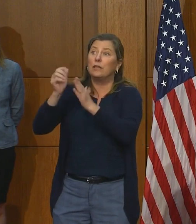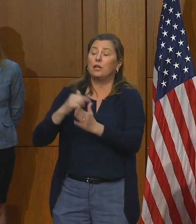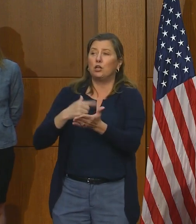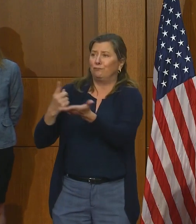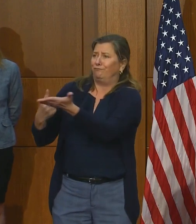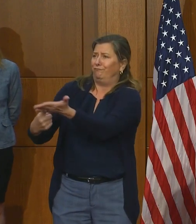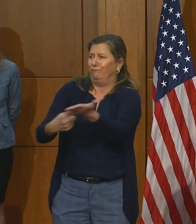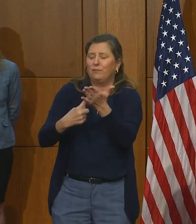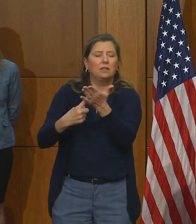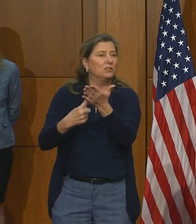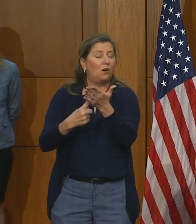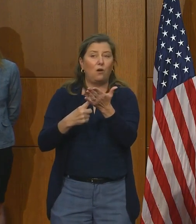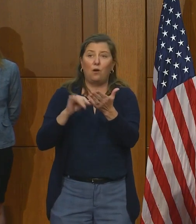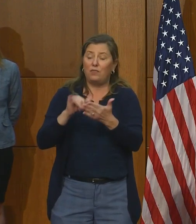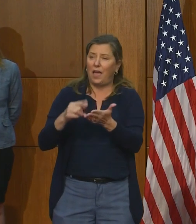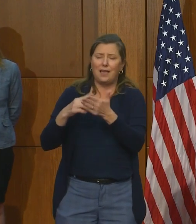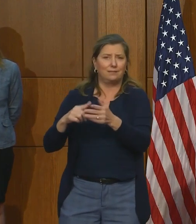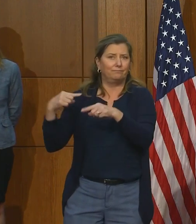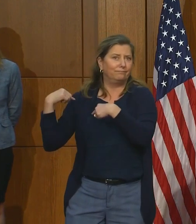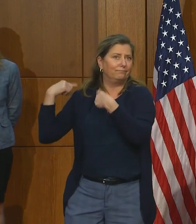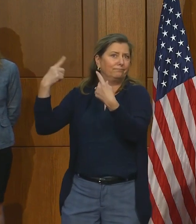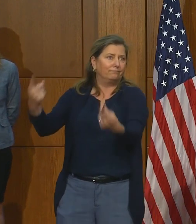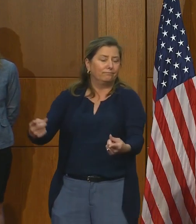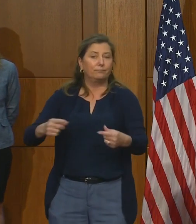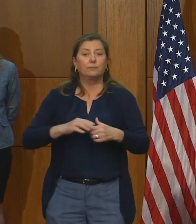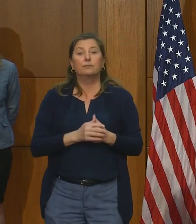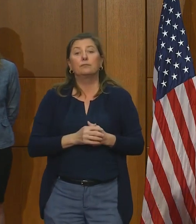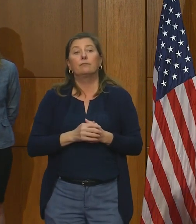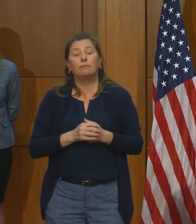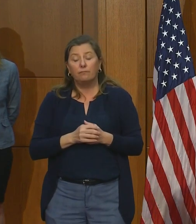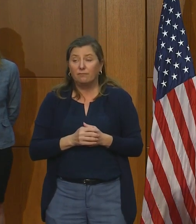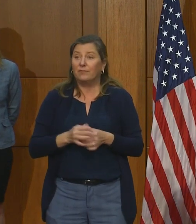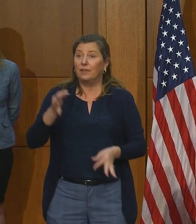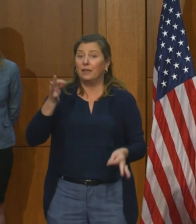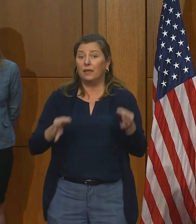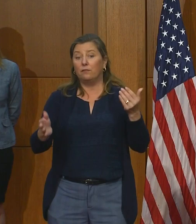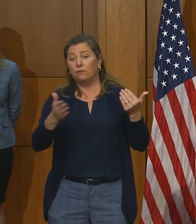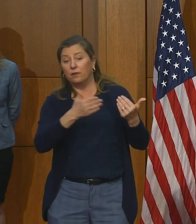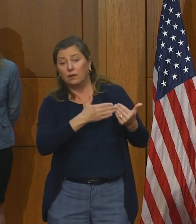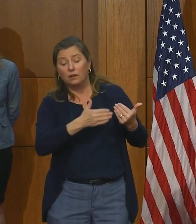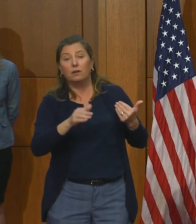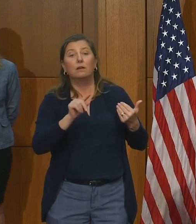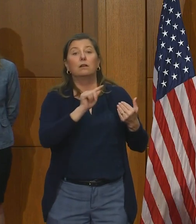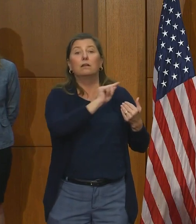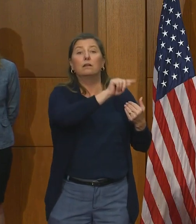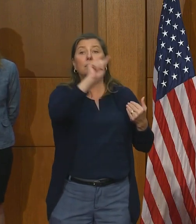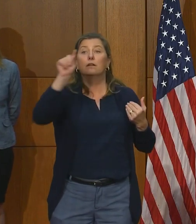WELL AS OUR- OUR OUR FEDERAL LEADERS THE WE'VE GOT AN ALL.